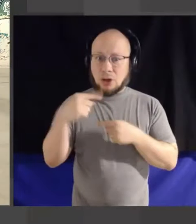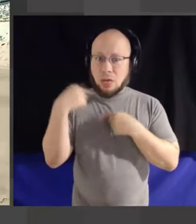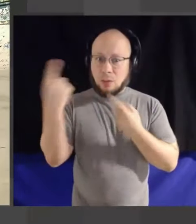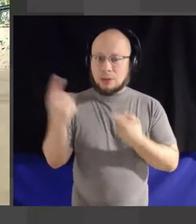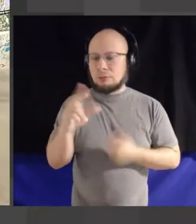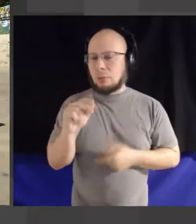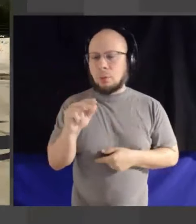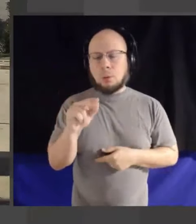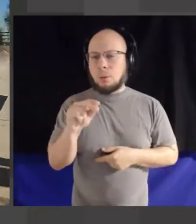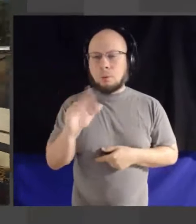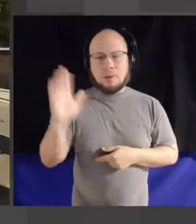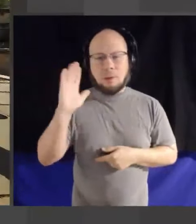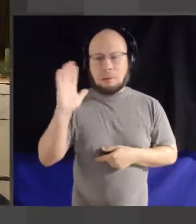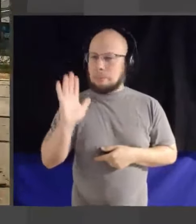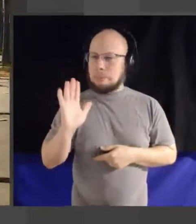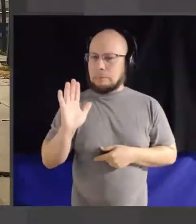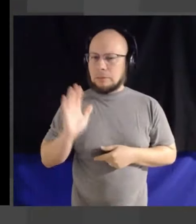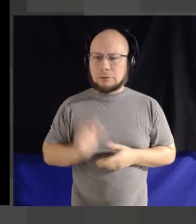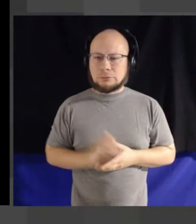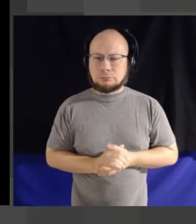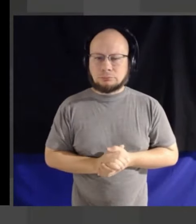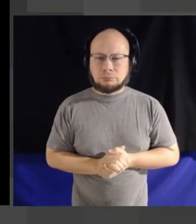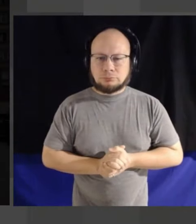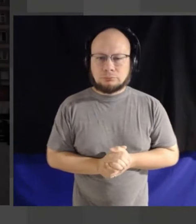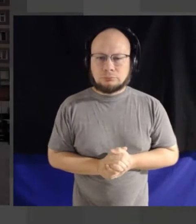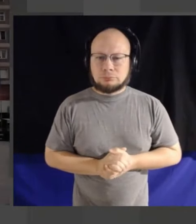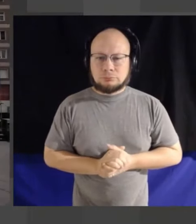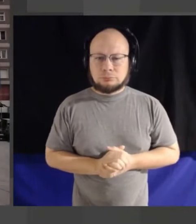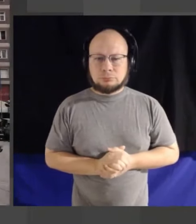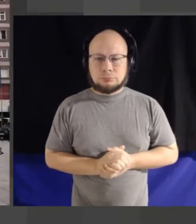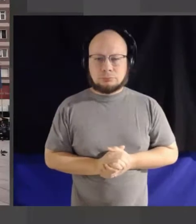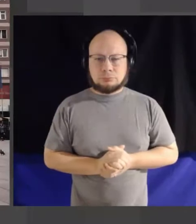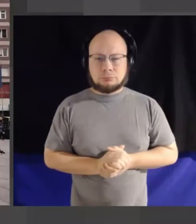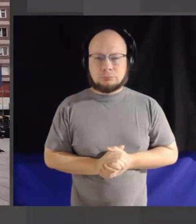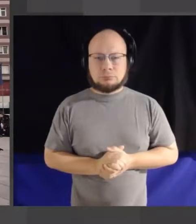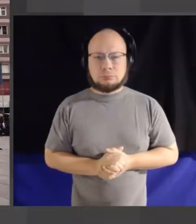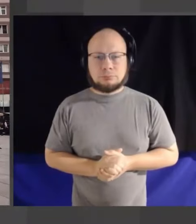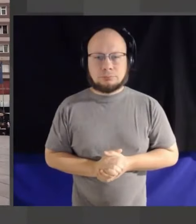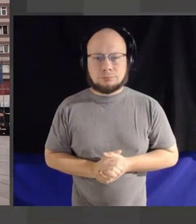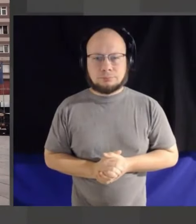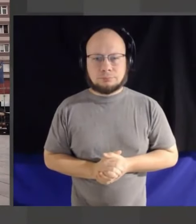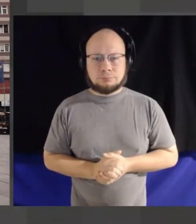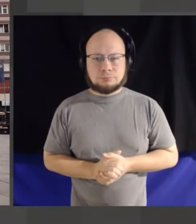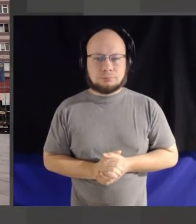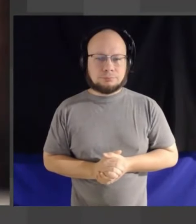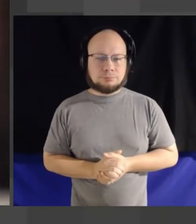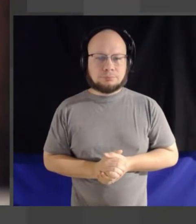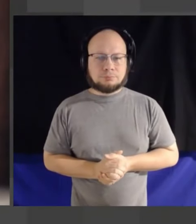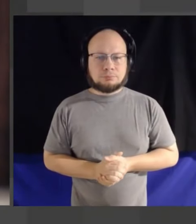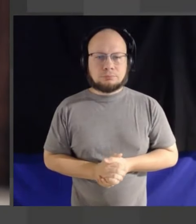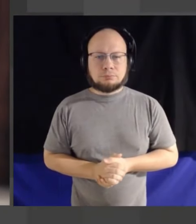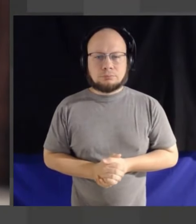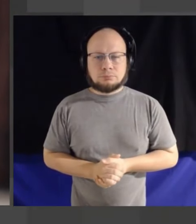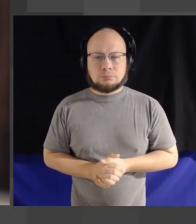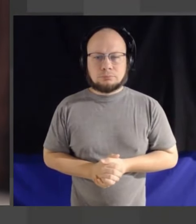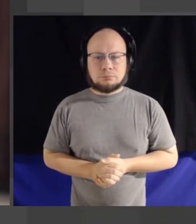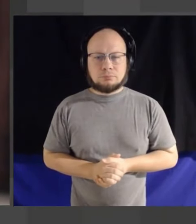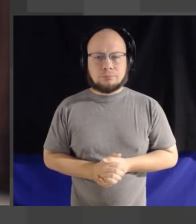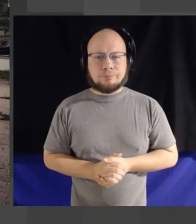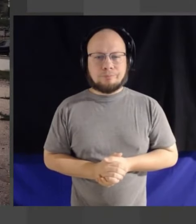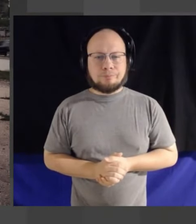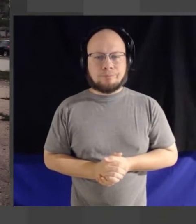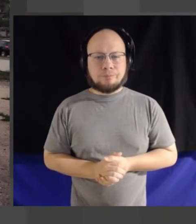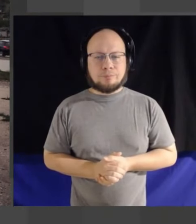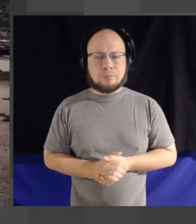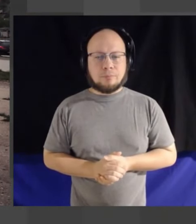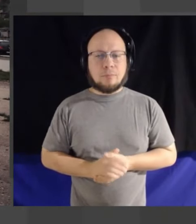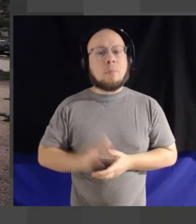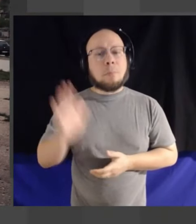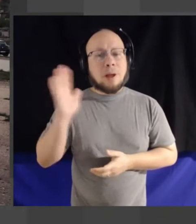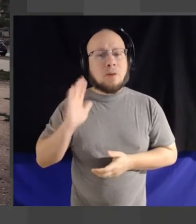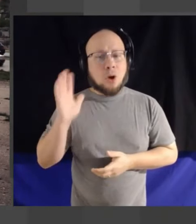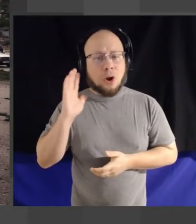THIS.